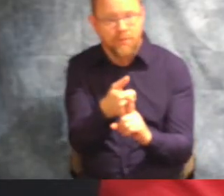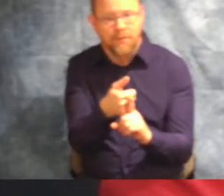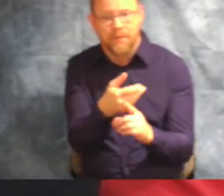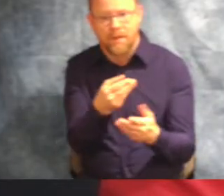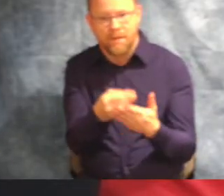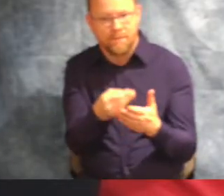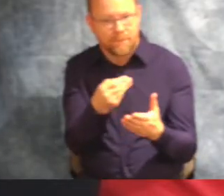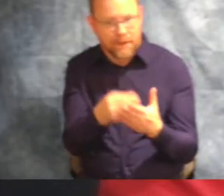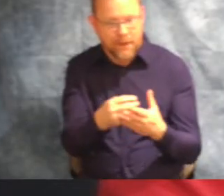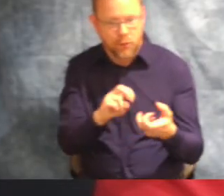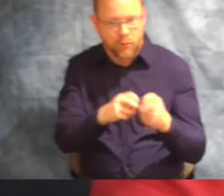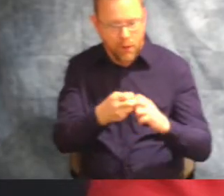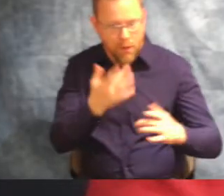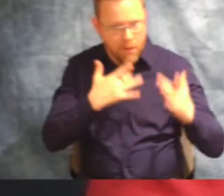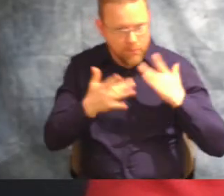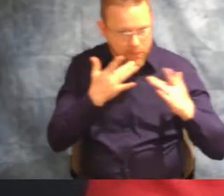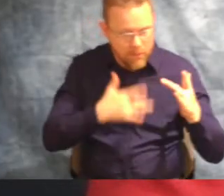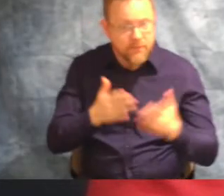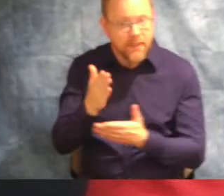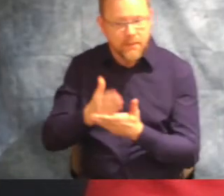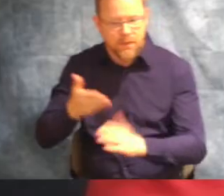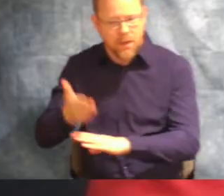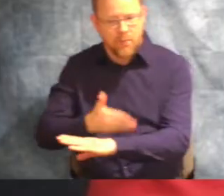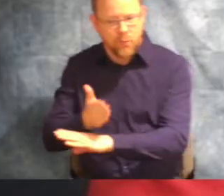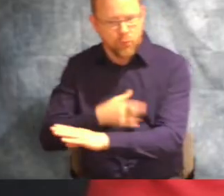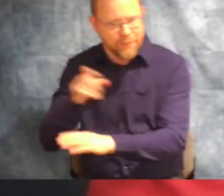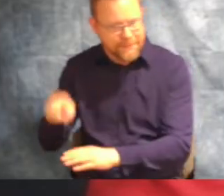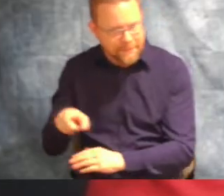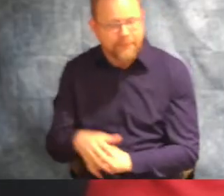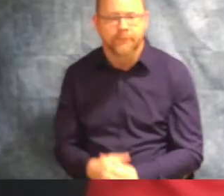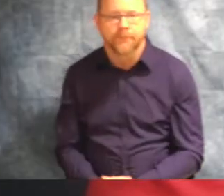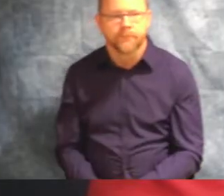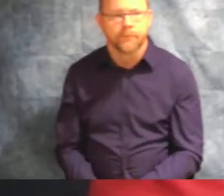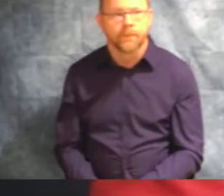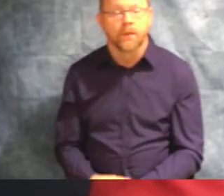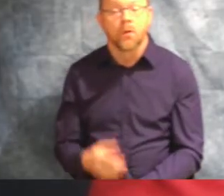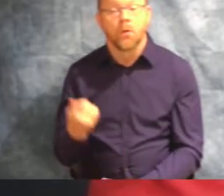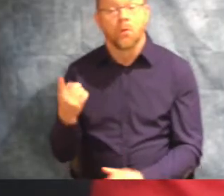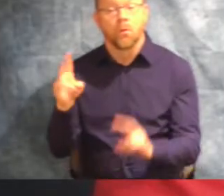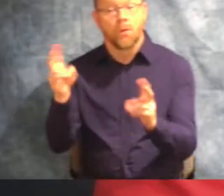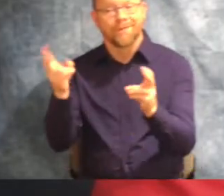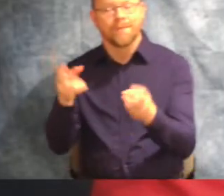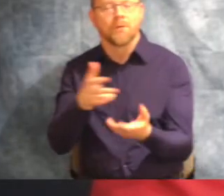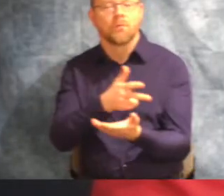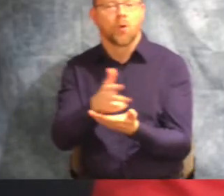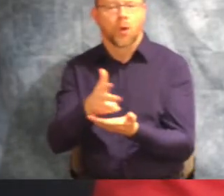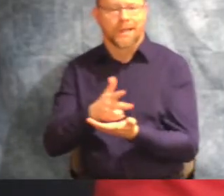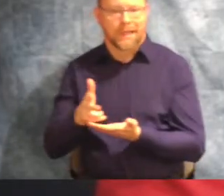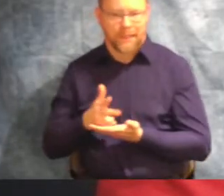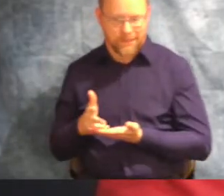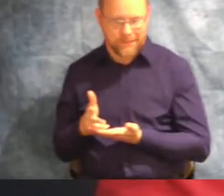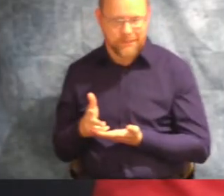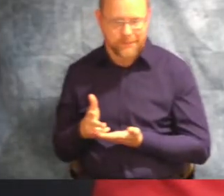and some capital improvements. One of the things that was brought up was parking. And I think when